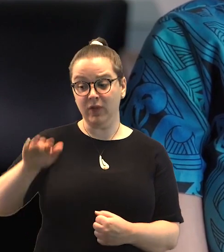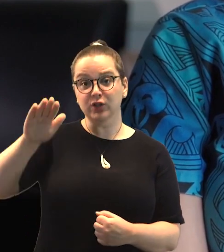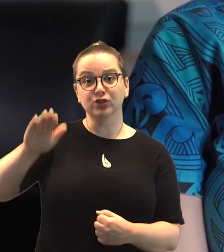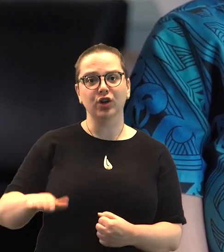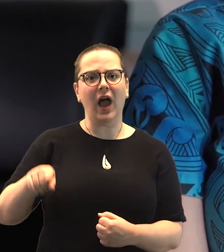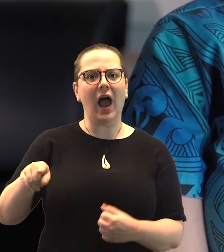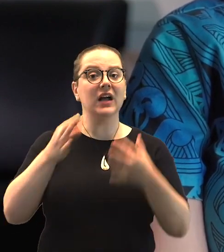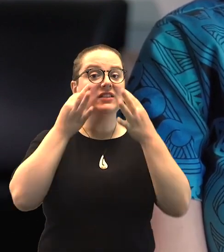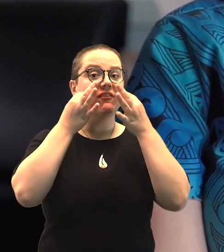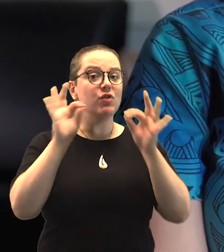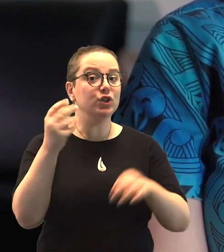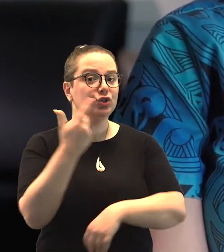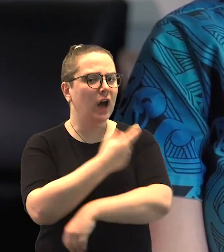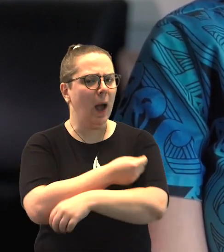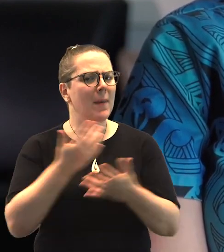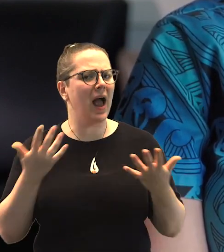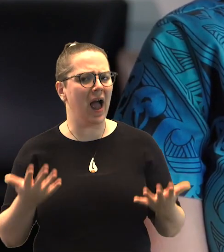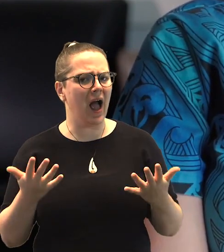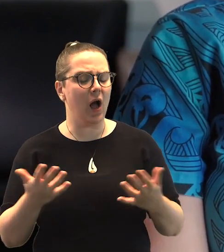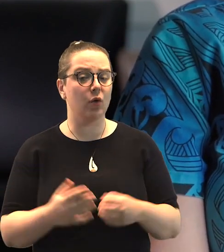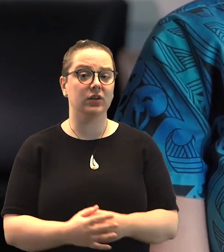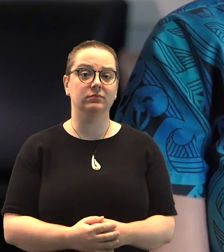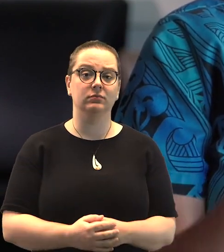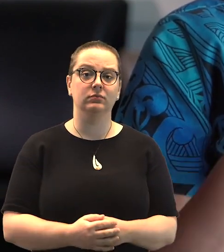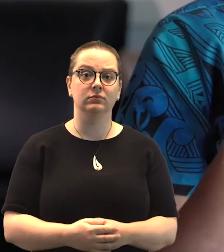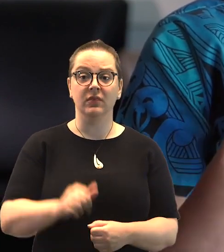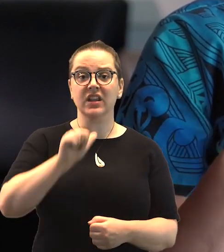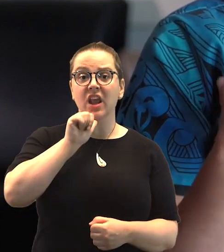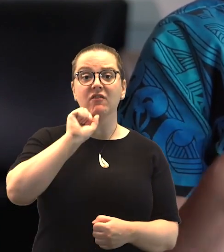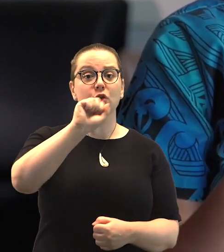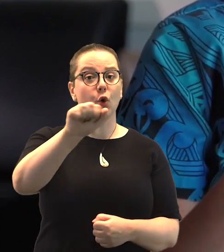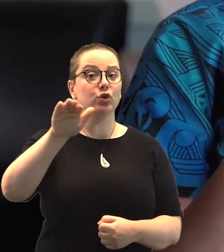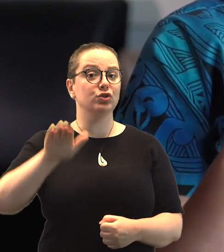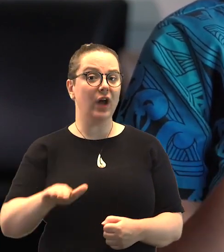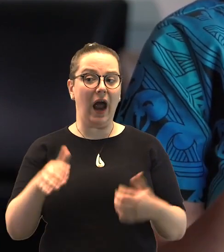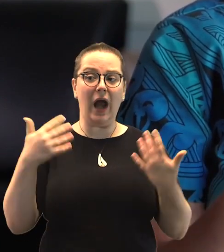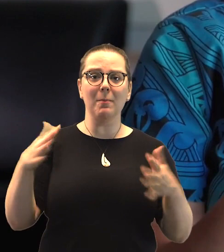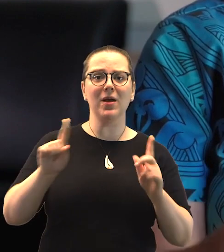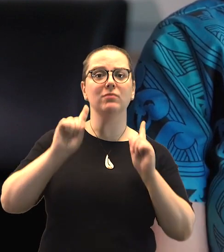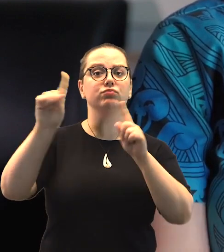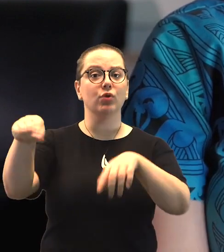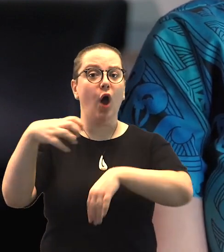If your child has been to hospital due to a lung problem, a respiratory problem then